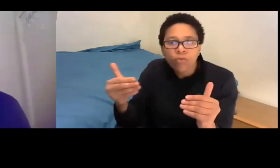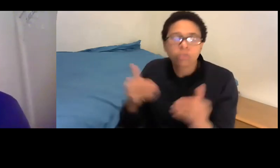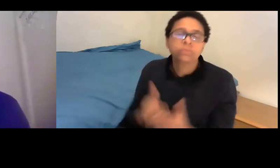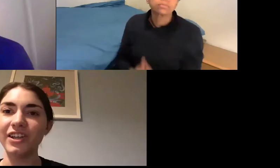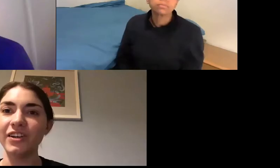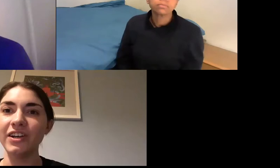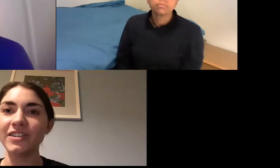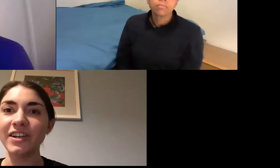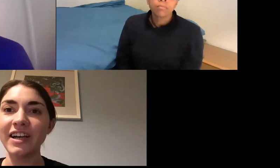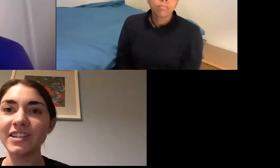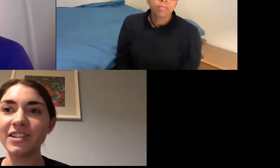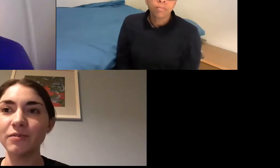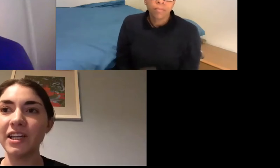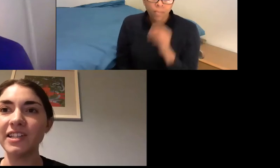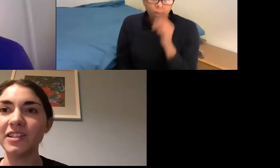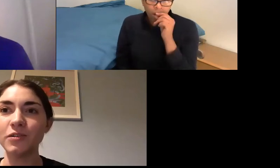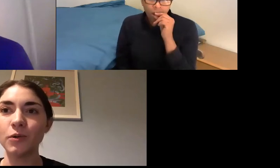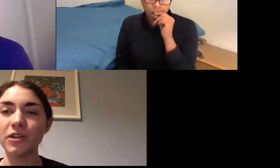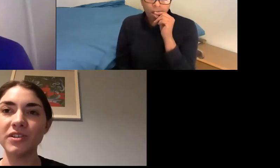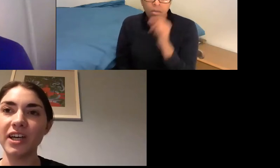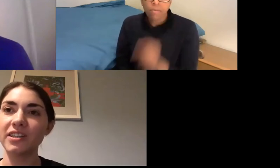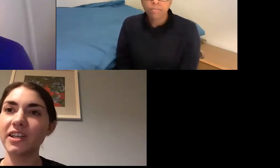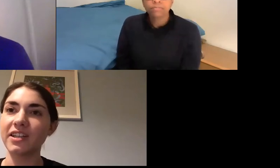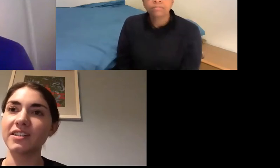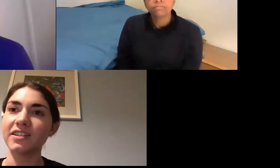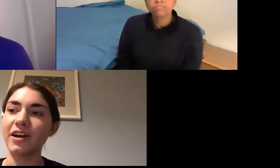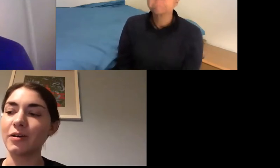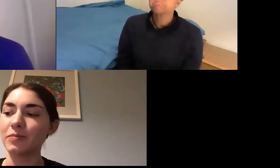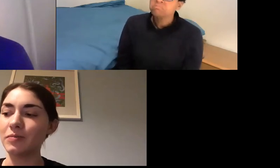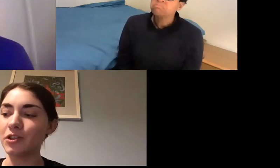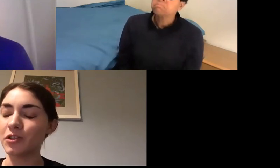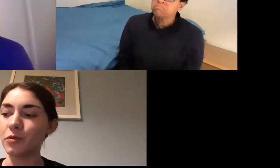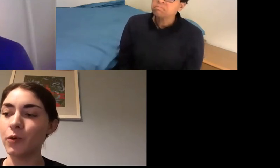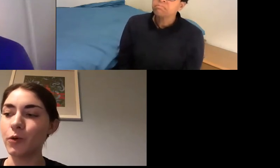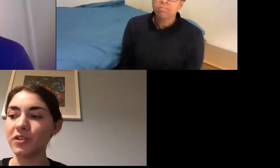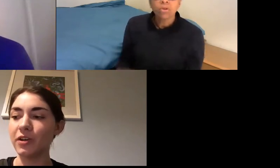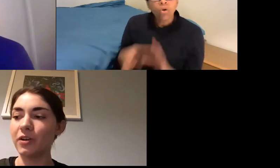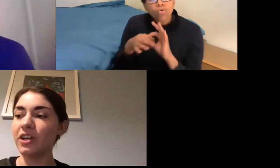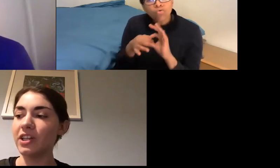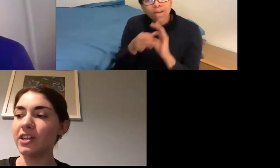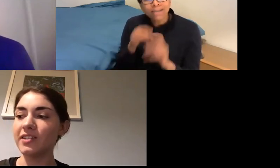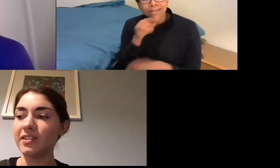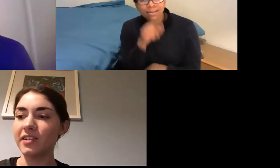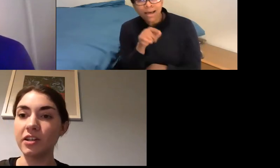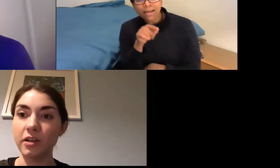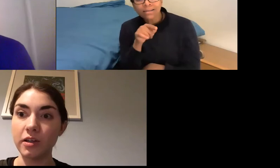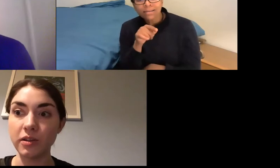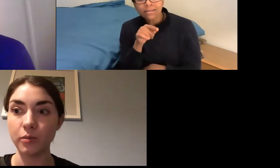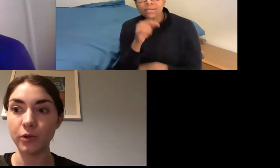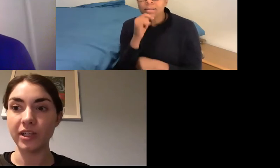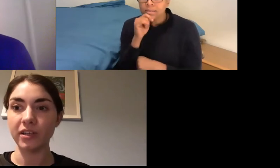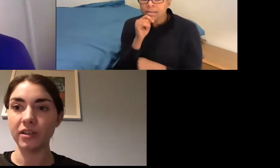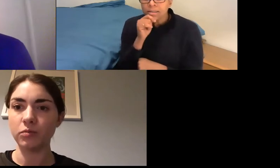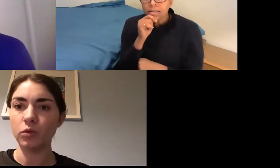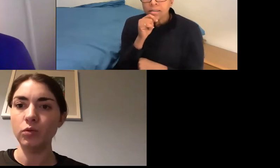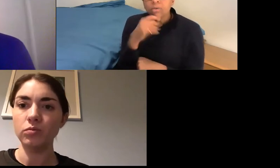Maryanne: Thank you. Yeah, actually relating to what you said then, just before, so there's this kind of pre-, uhm,